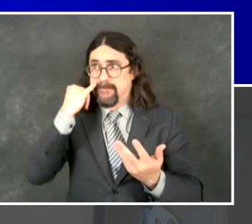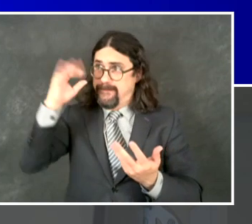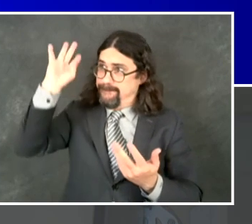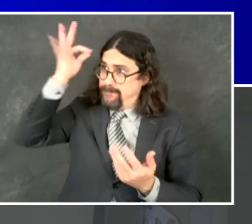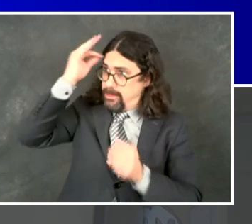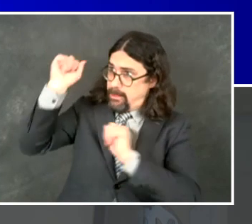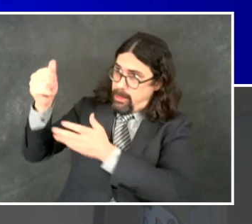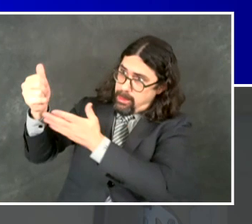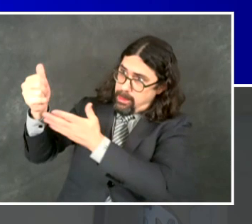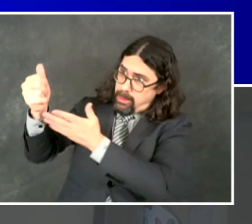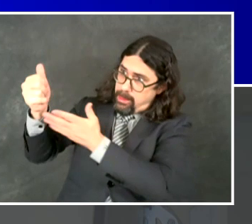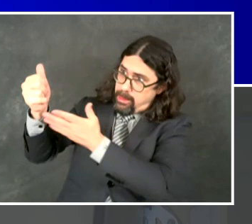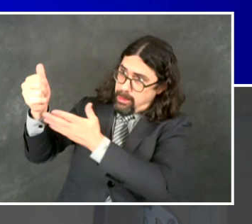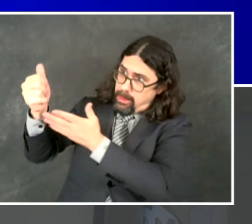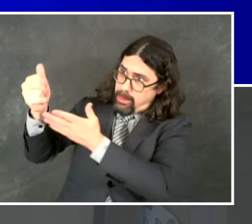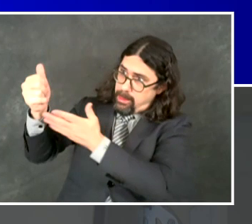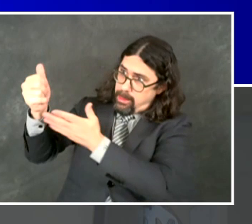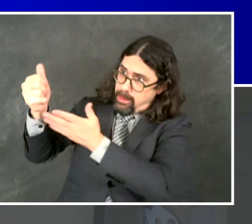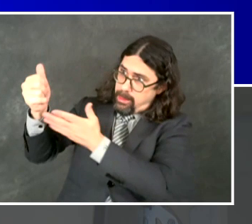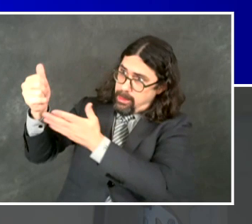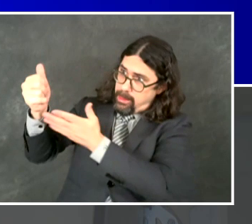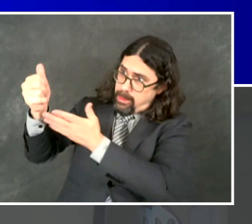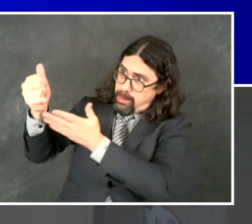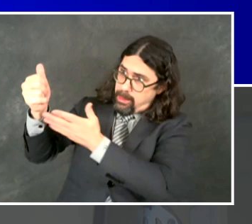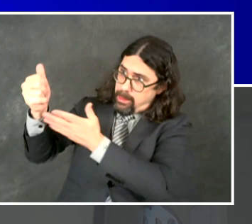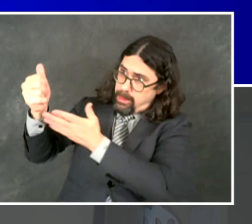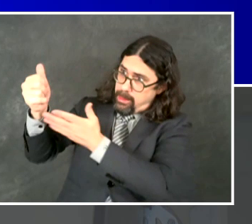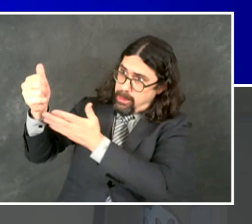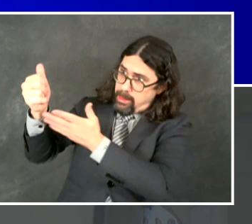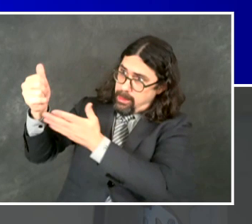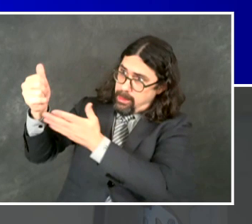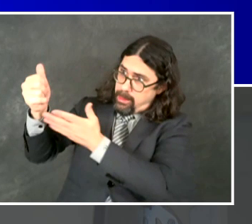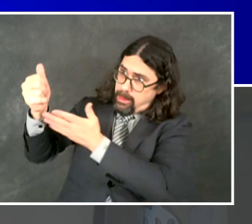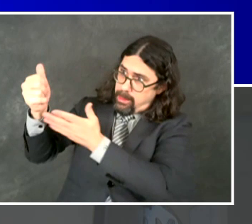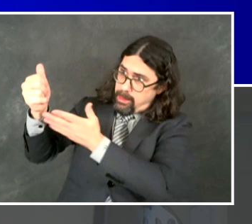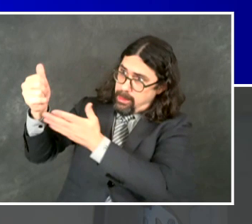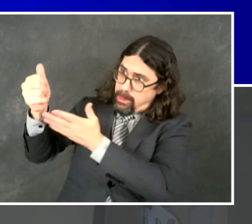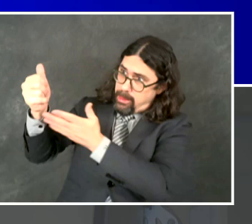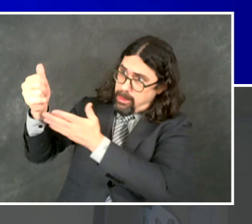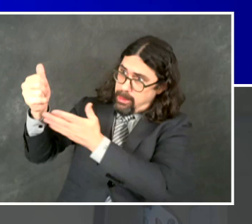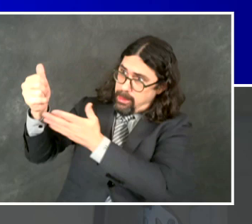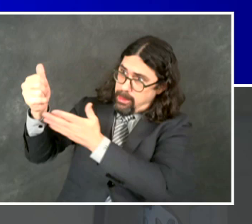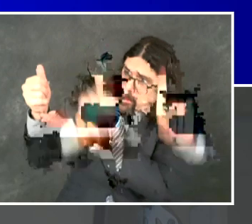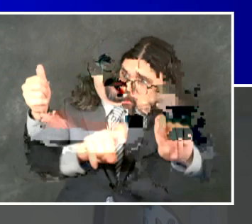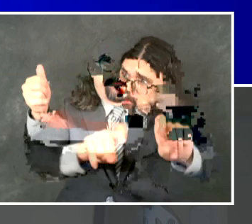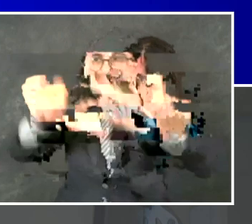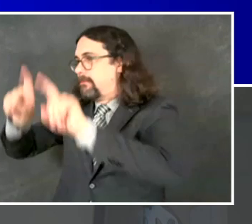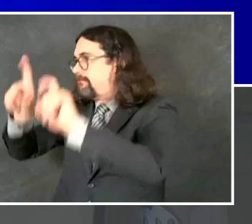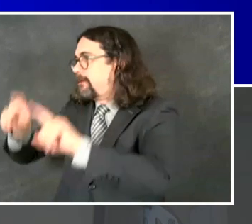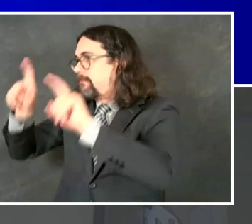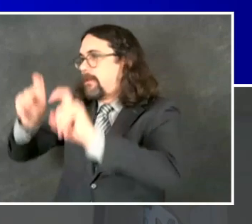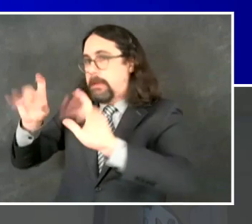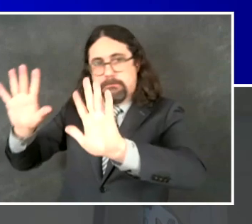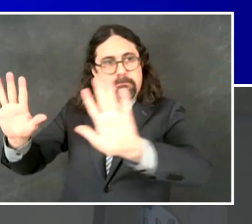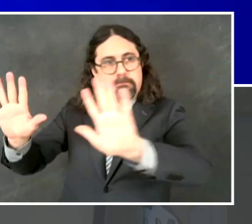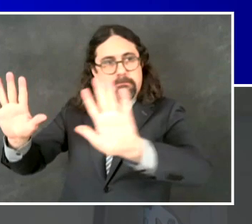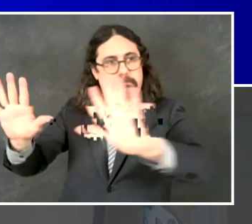TO ON ANY GIVEN DAY, AND YOU'LL SEE EXTRAORDINARY CORRELATION OF